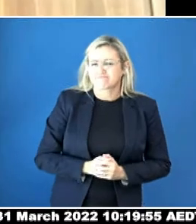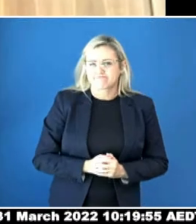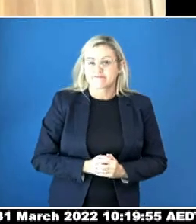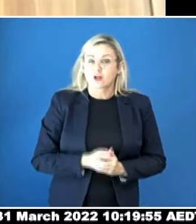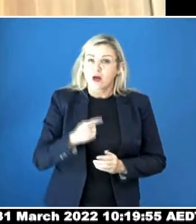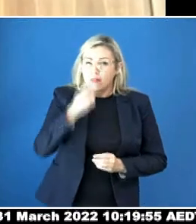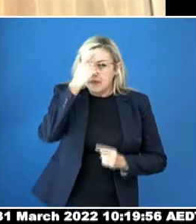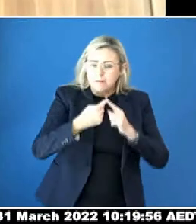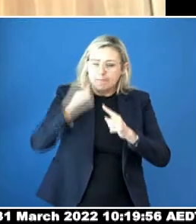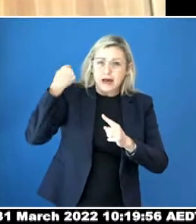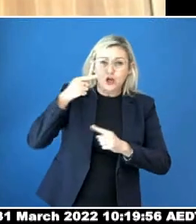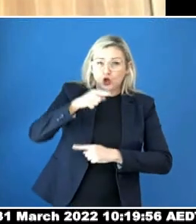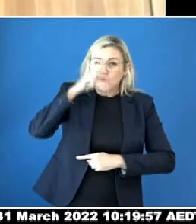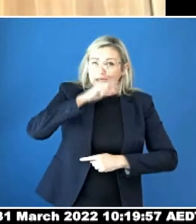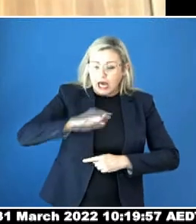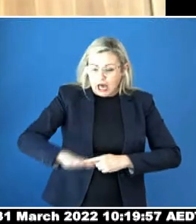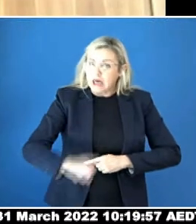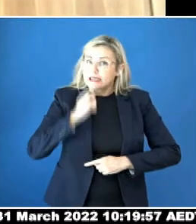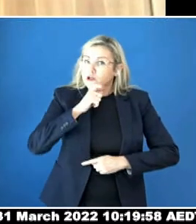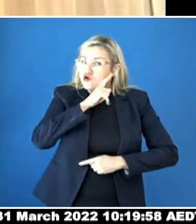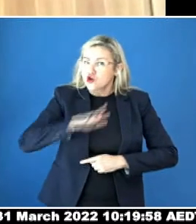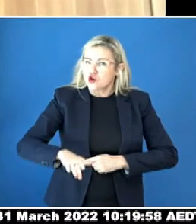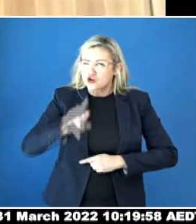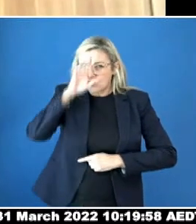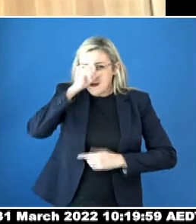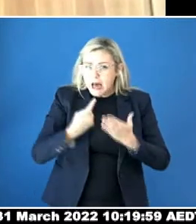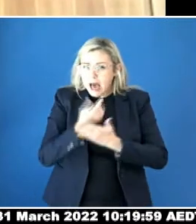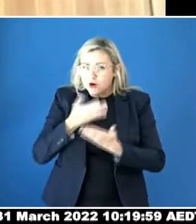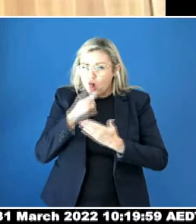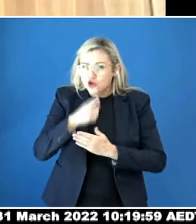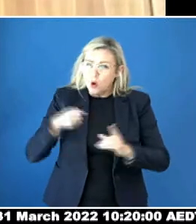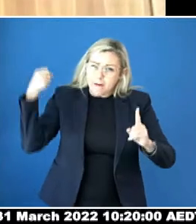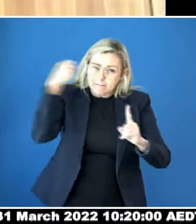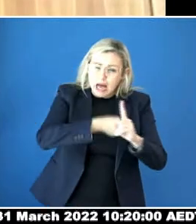you can remember being punched, kicked -- Yeah. MS EASTMAN: -- and having your hair pulled.